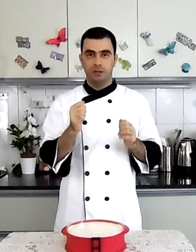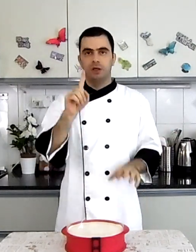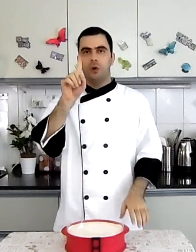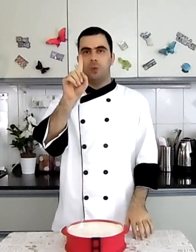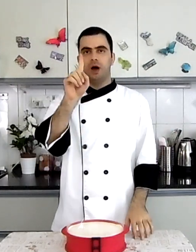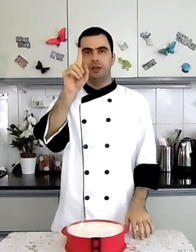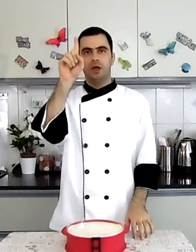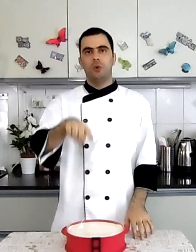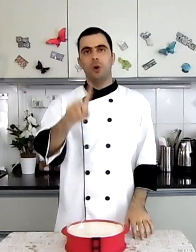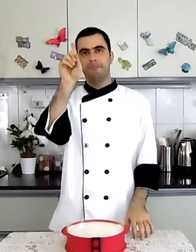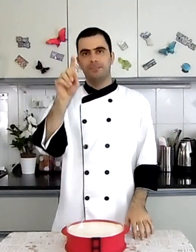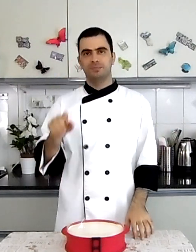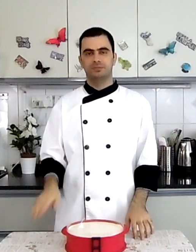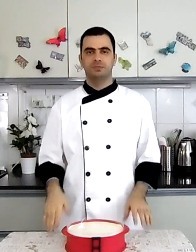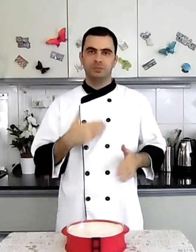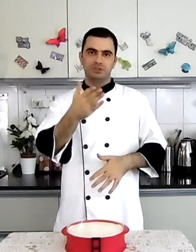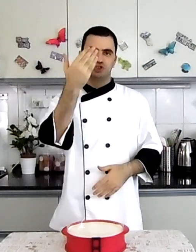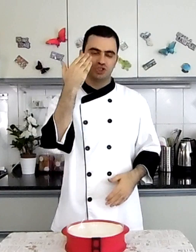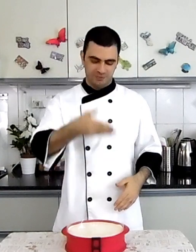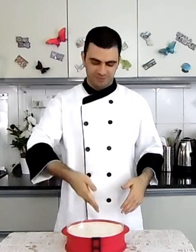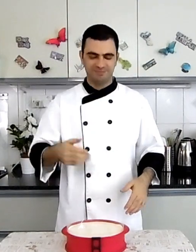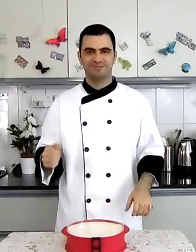Chill overnight نضعها في البراد لمدة ليلة واحدة